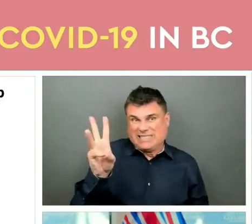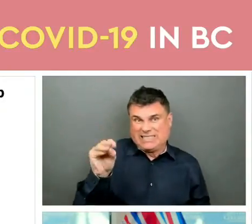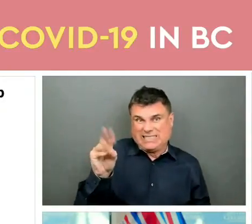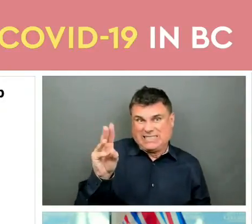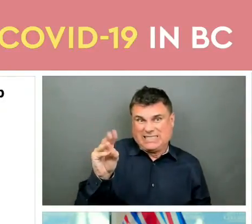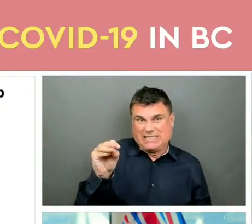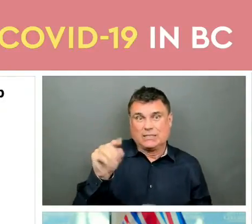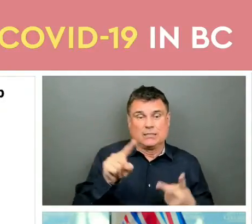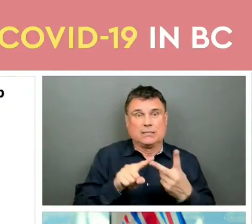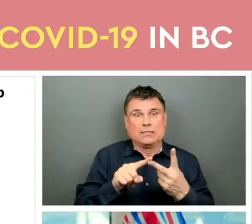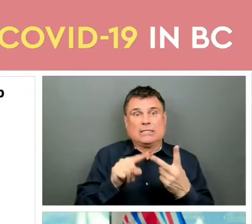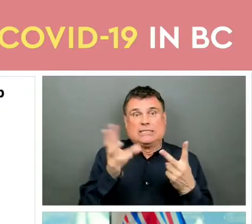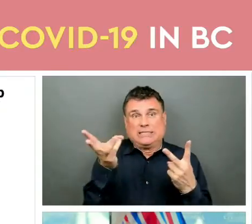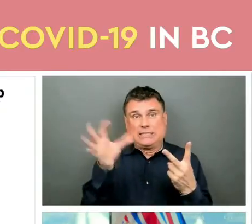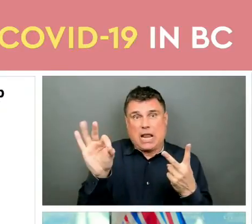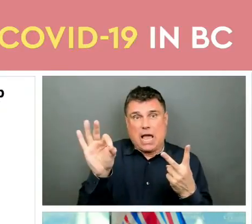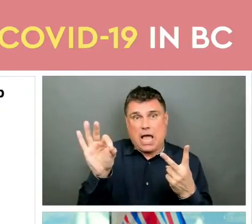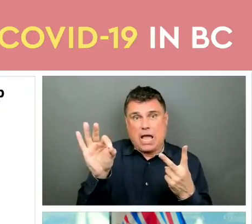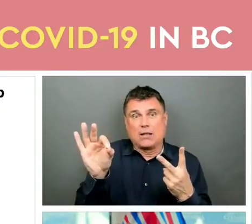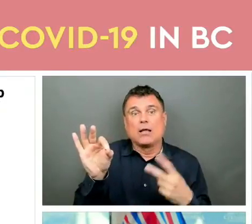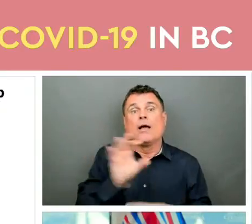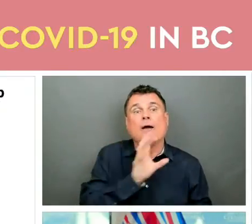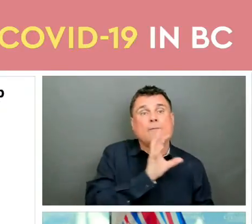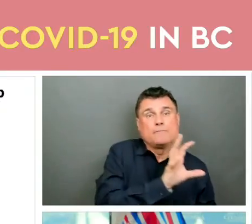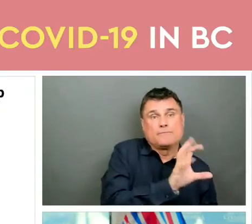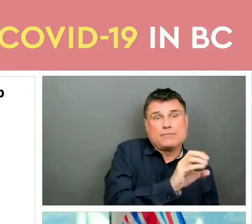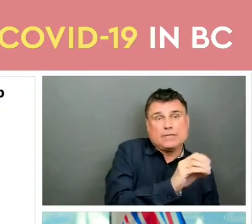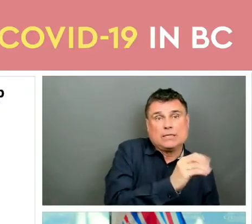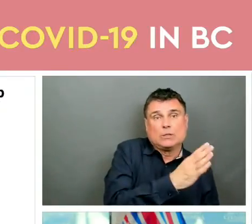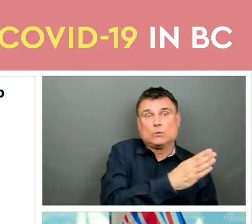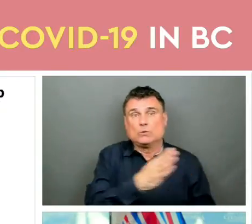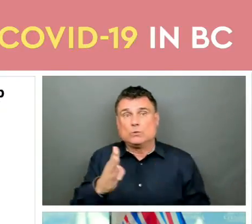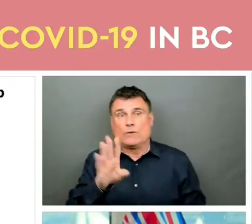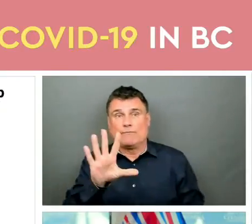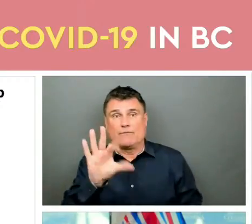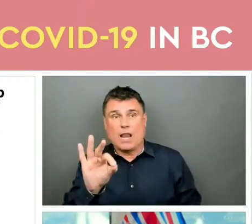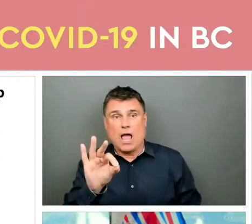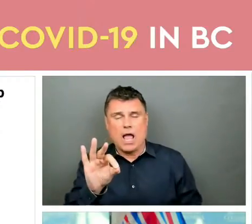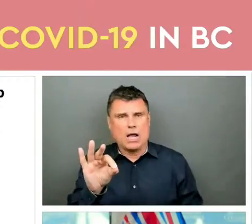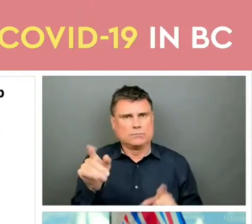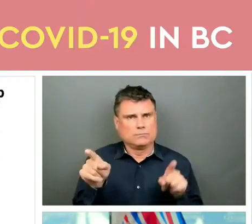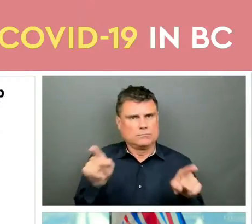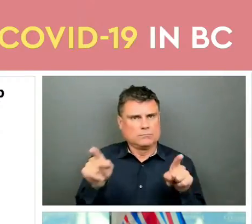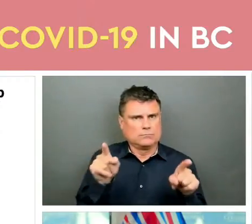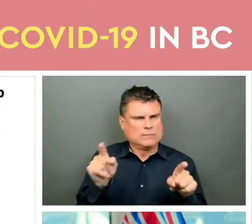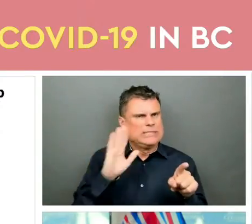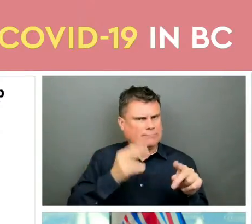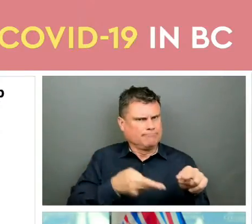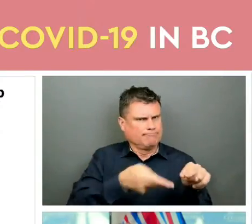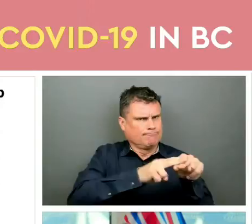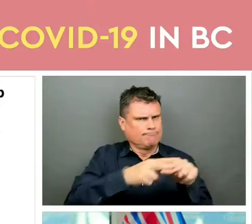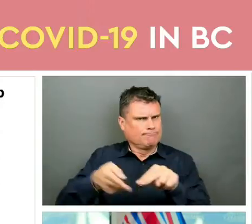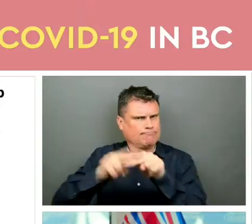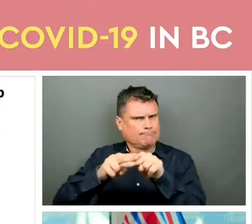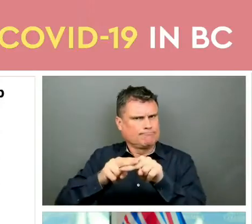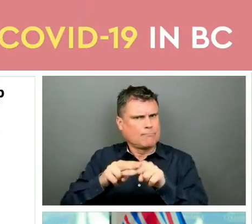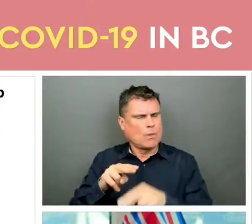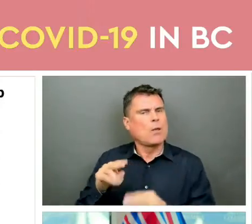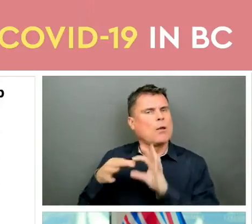59 year age group where it looks like there might be an increase for both the 117 and the P 1.